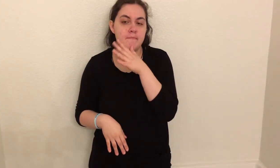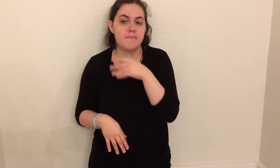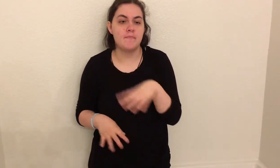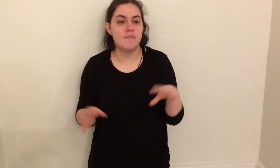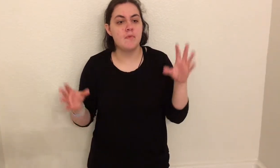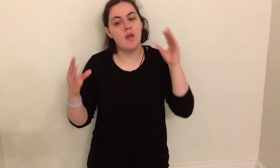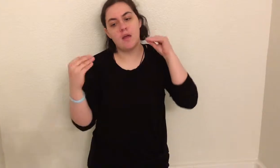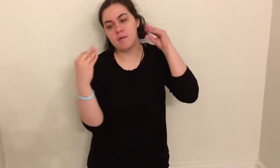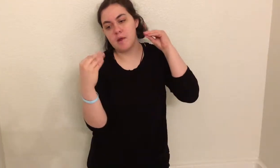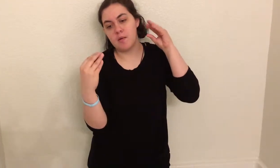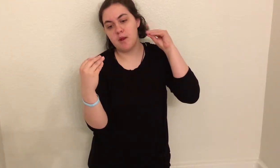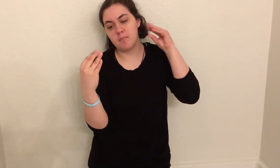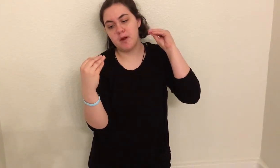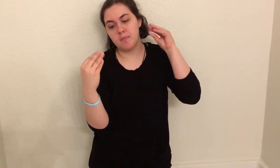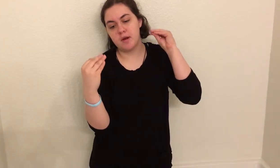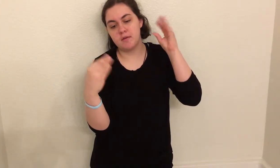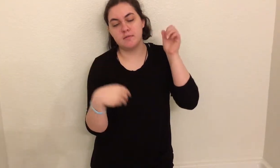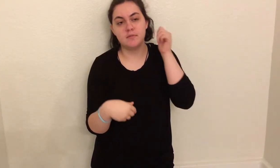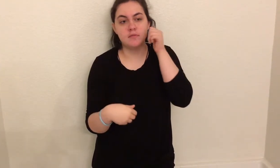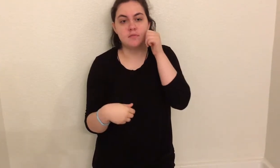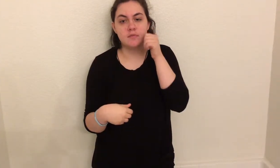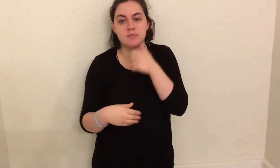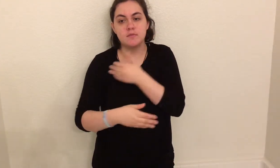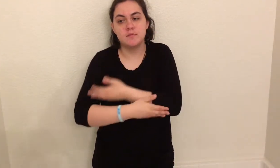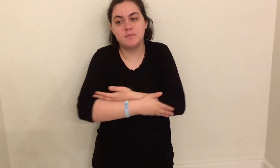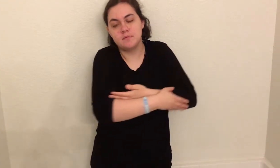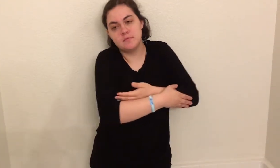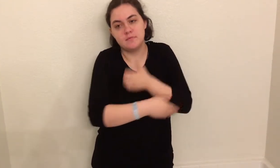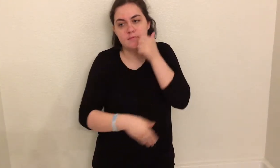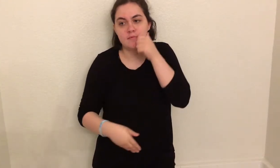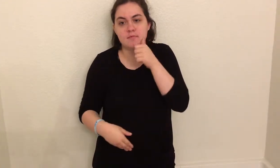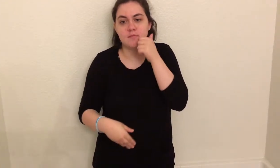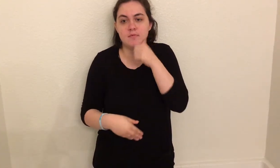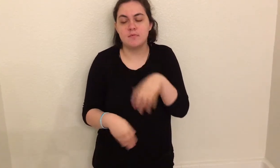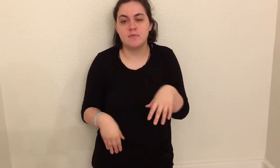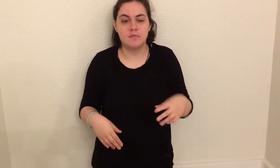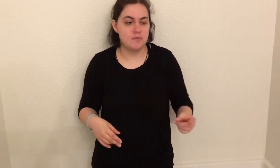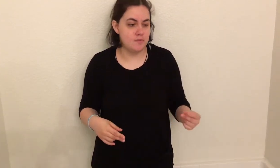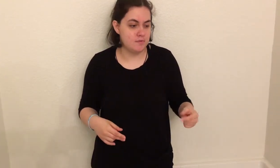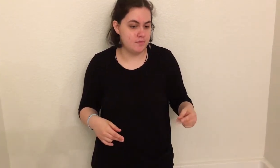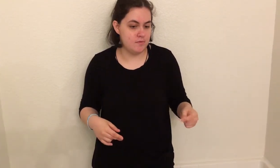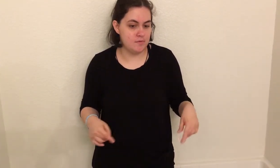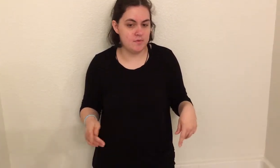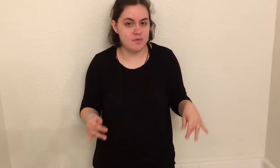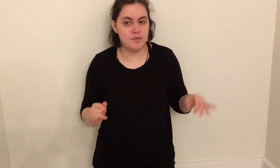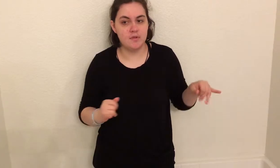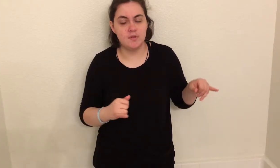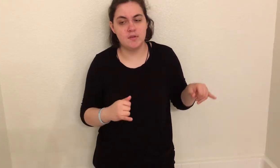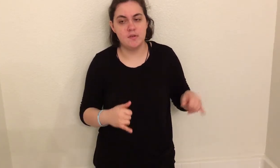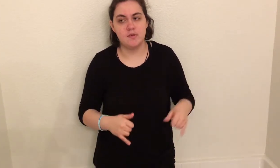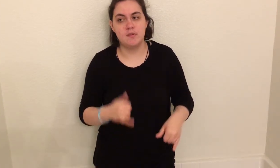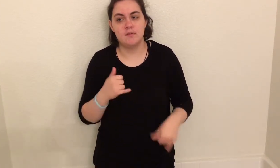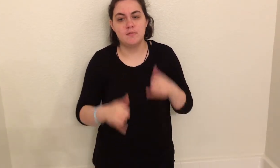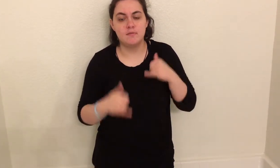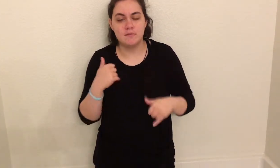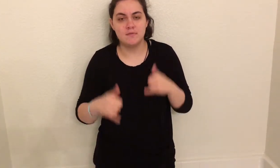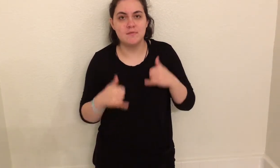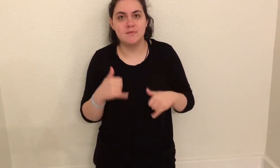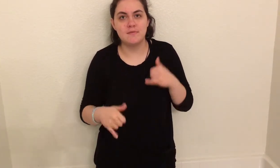Mom is chatting with people. The baby girl is playing with the dog